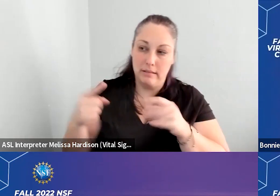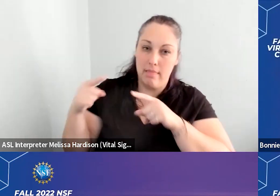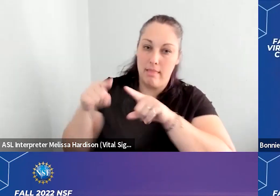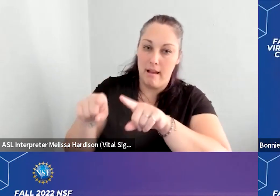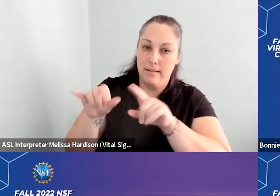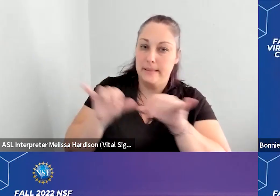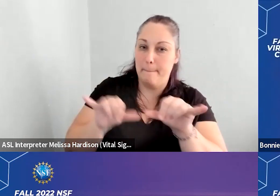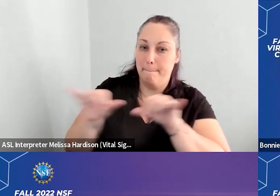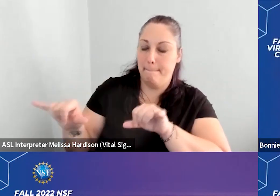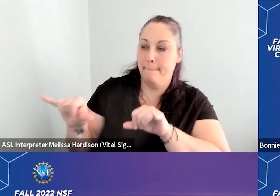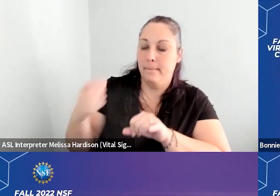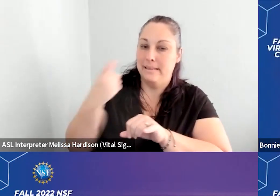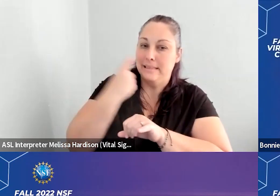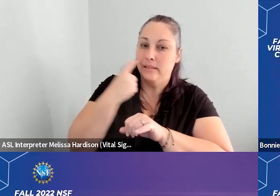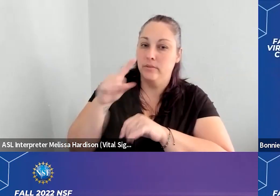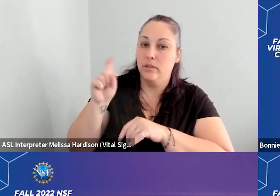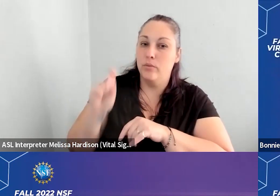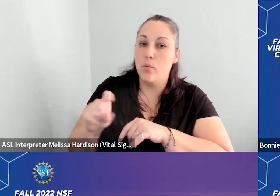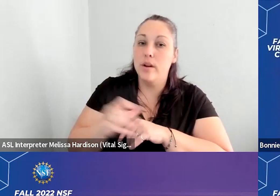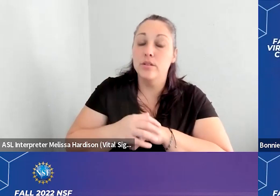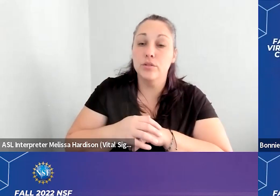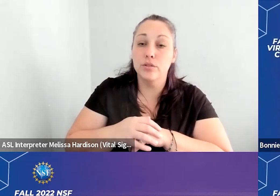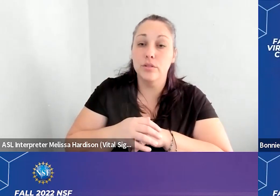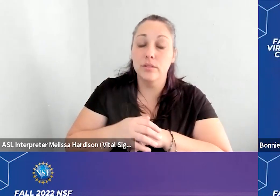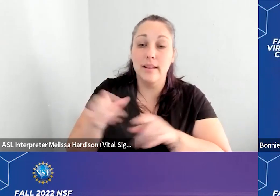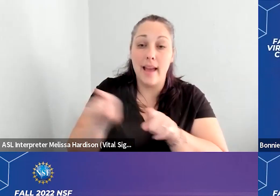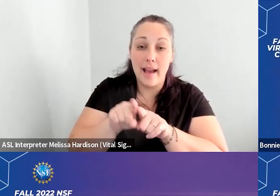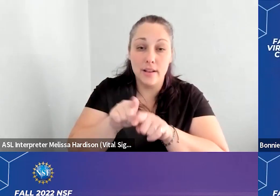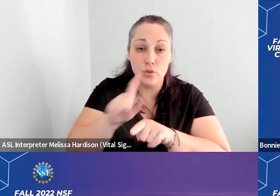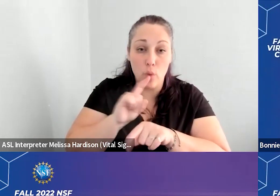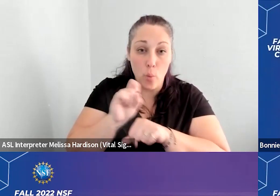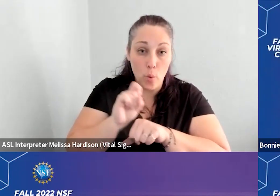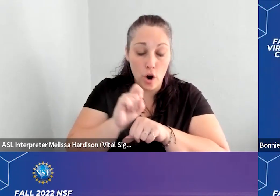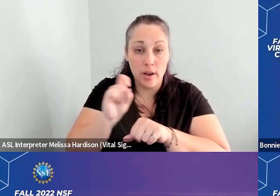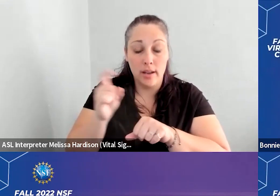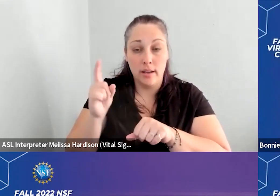is that as you are working in various environments, you need to be working with,